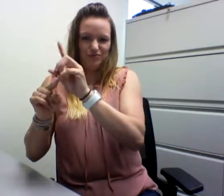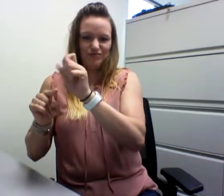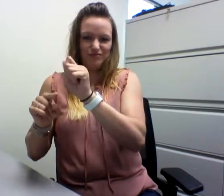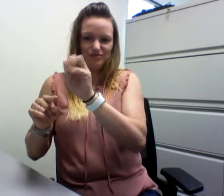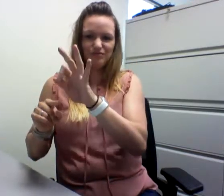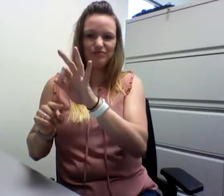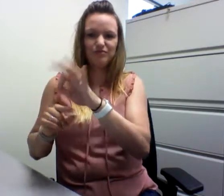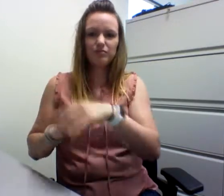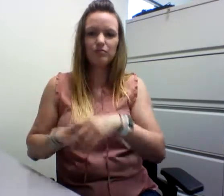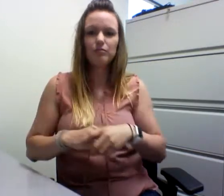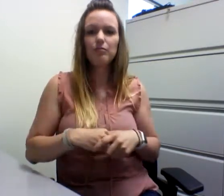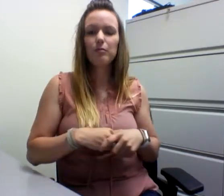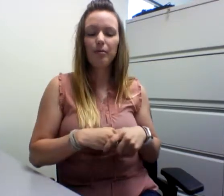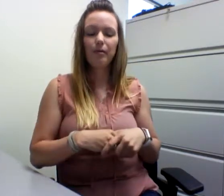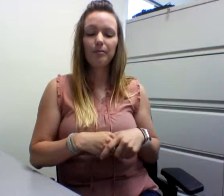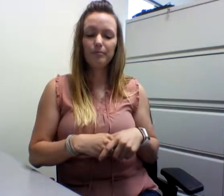they tend to be in the deaf group